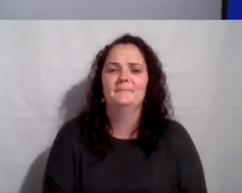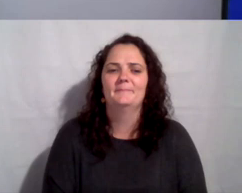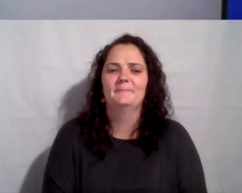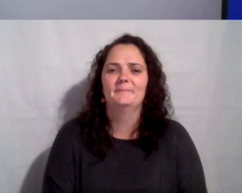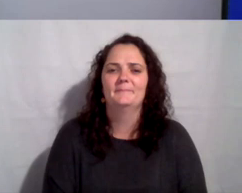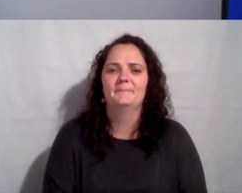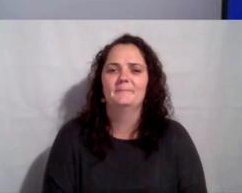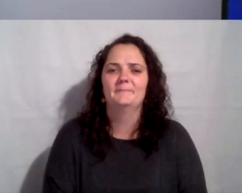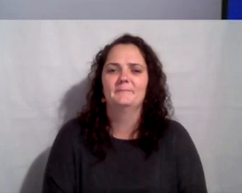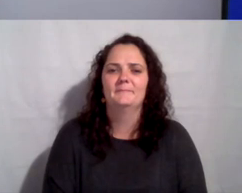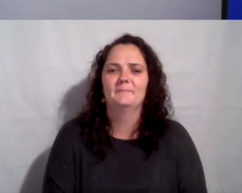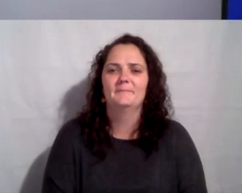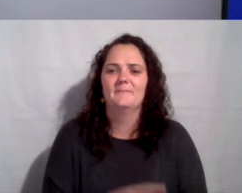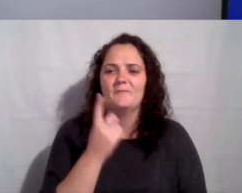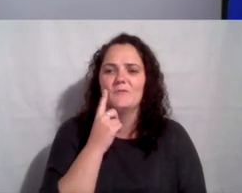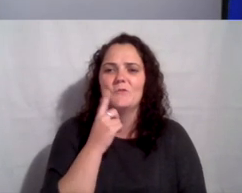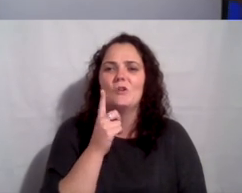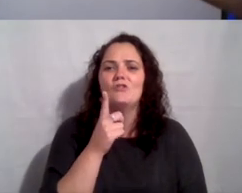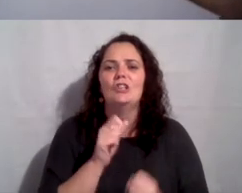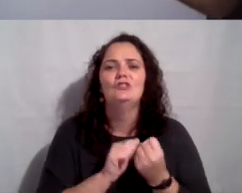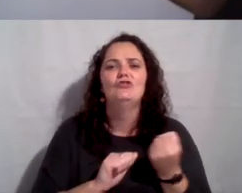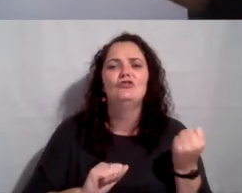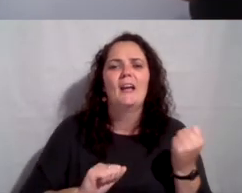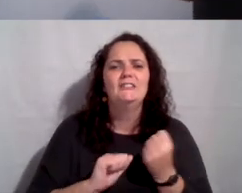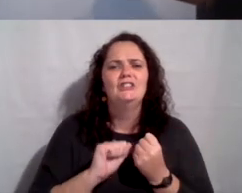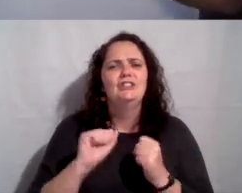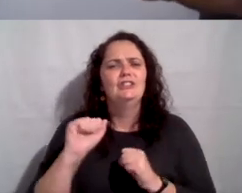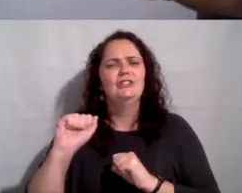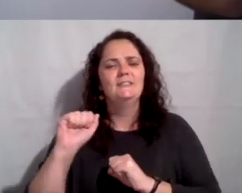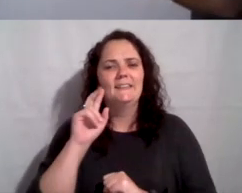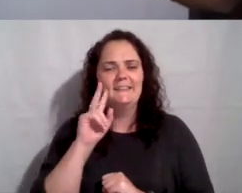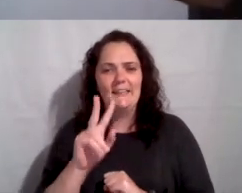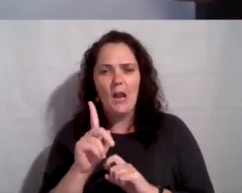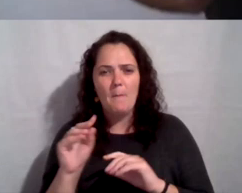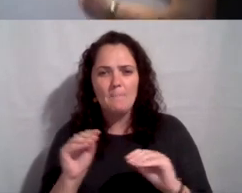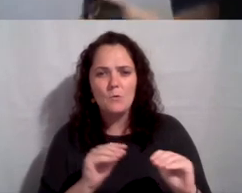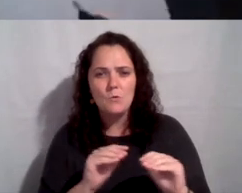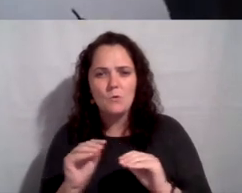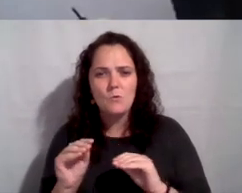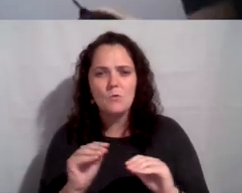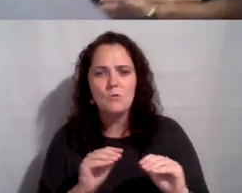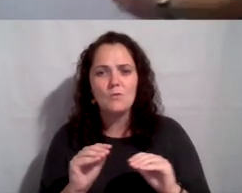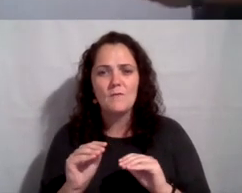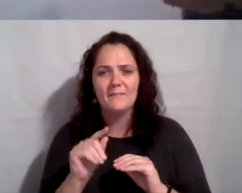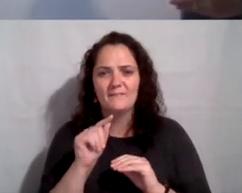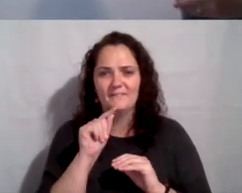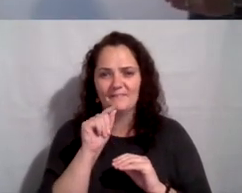Great final pose, look at that stretch Think about the movement of the model now, compressing for Atticus,